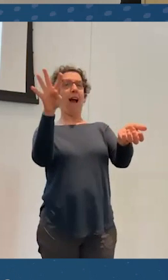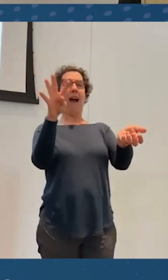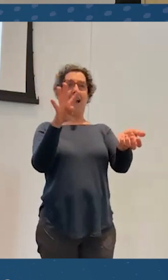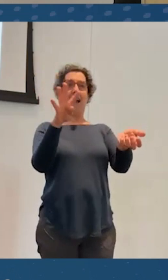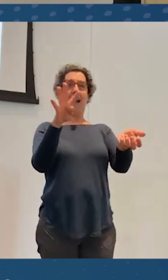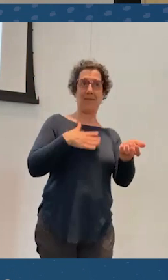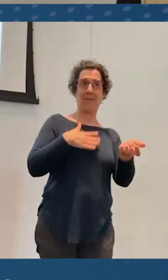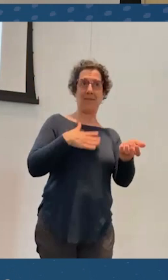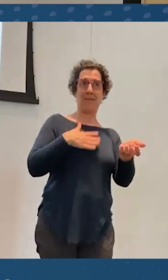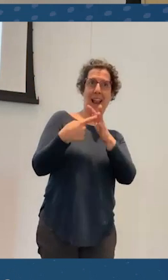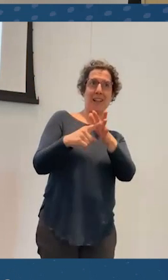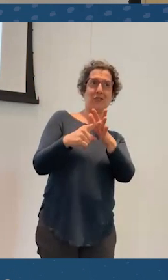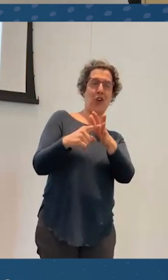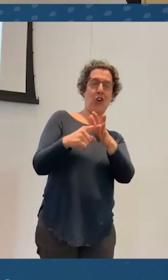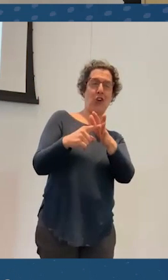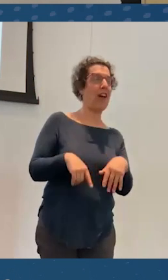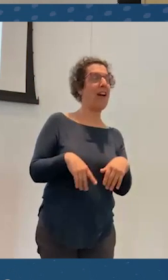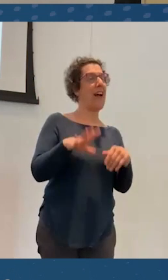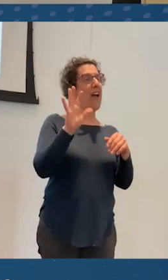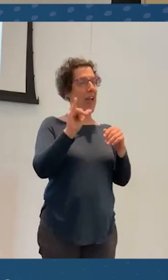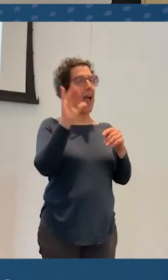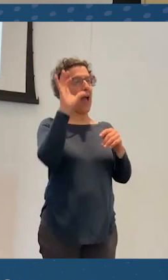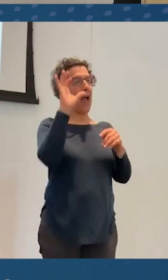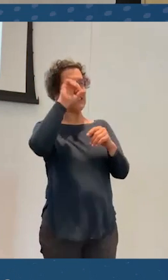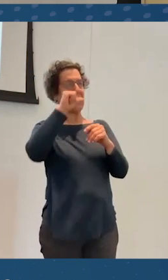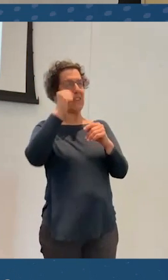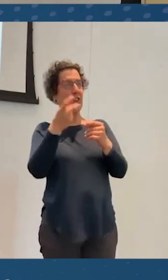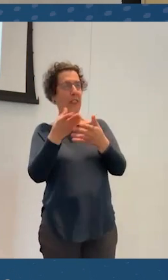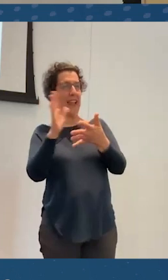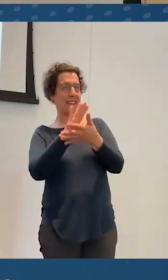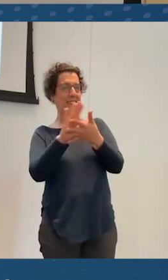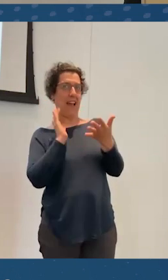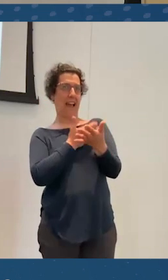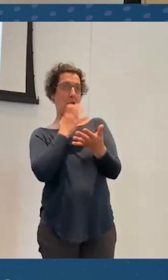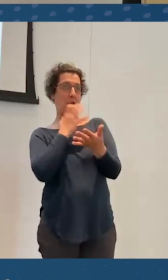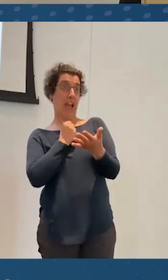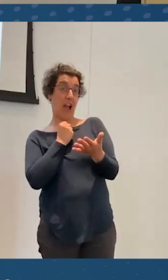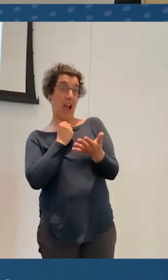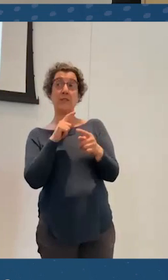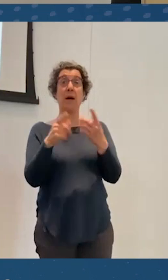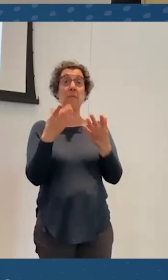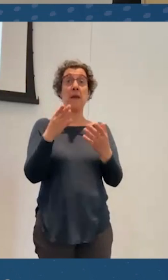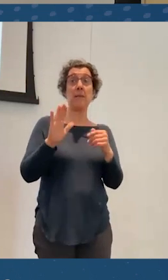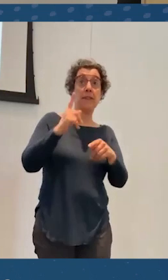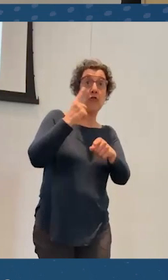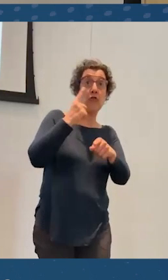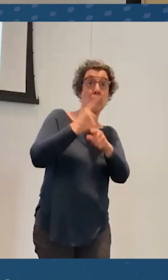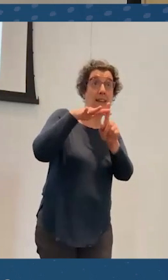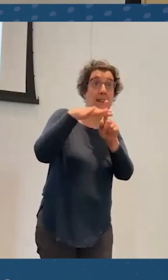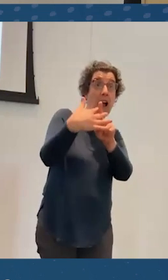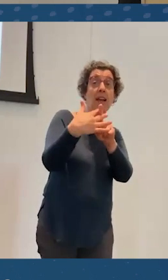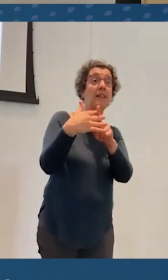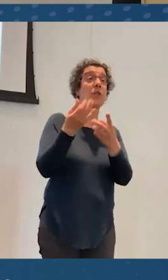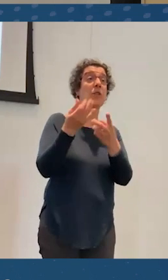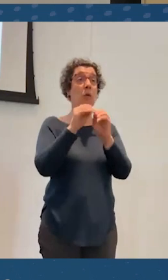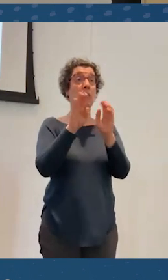That design missed a few things that we valued, but maybe with the right context or a bit more development,